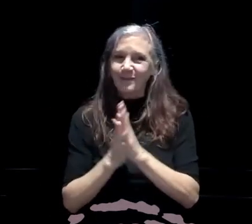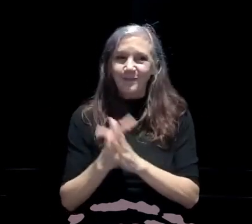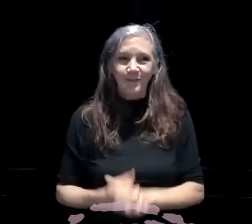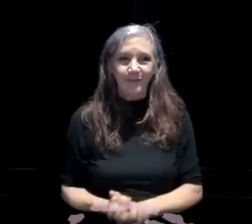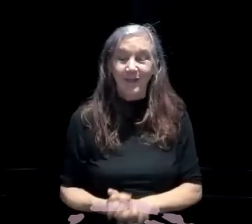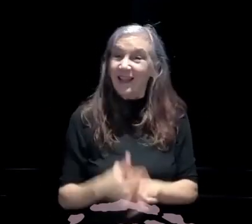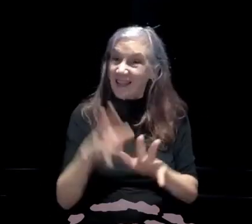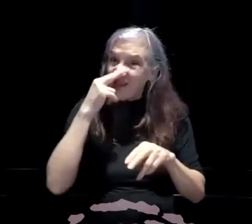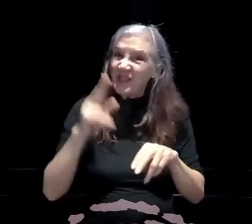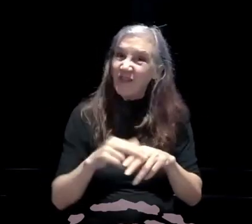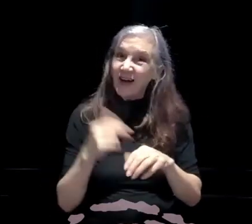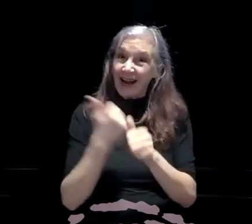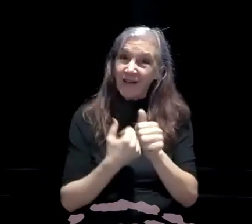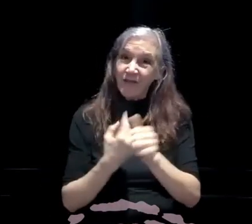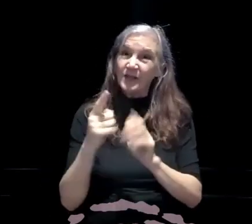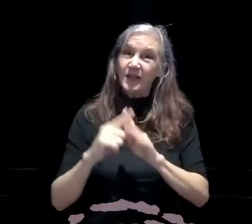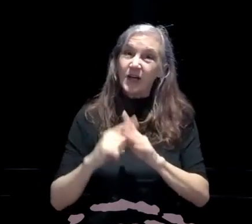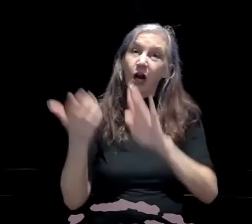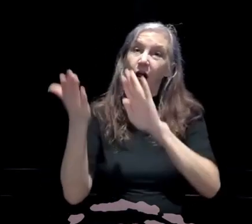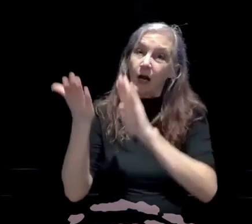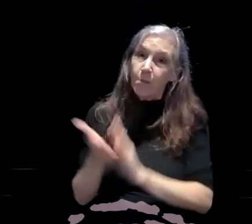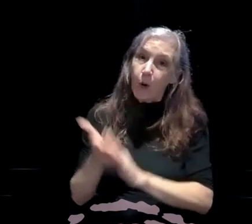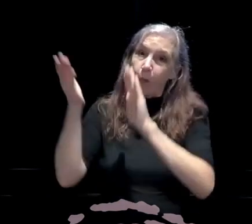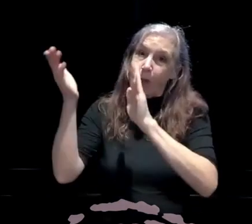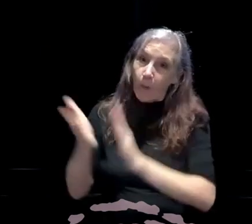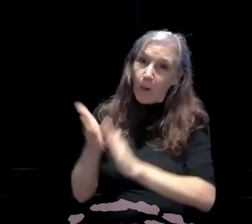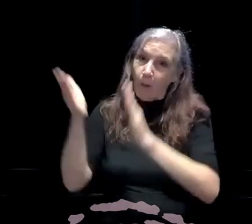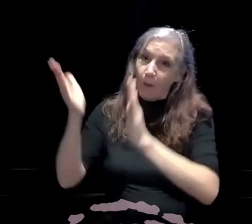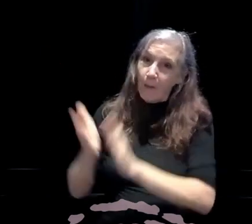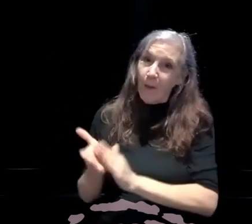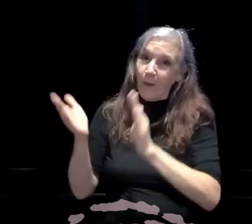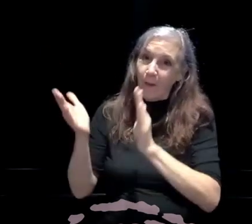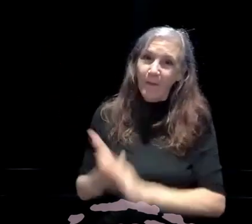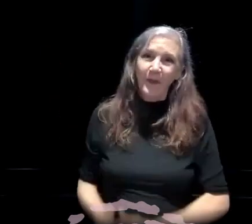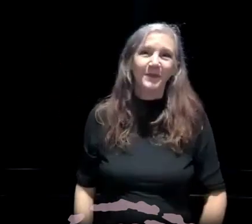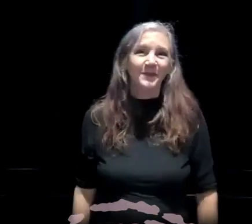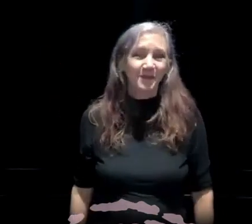Great job, how fun was that, right?